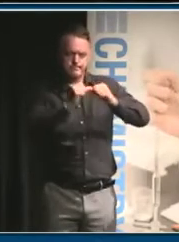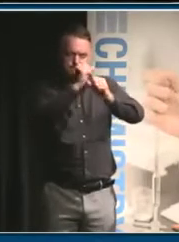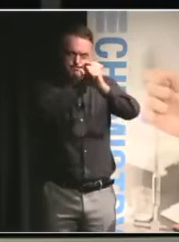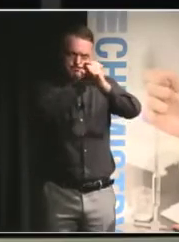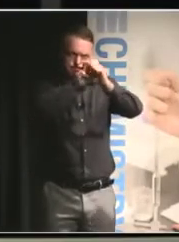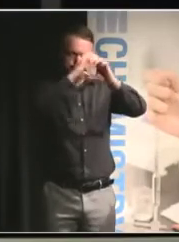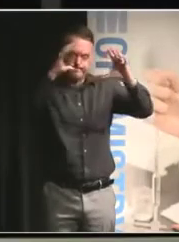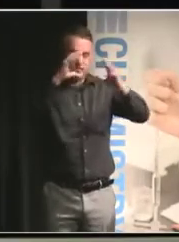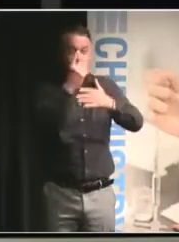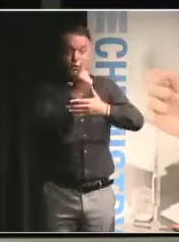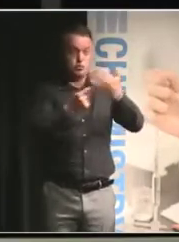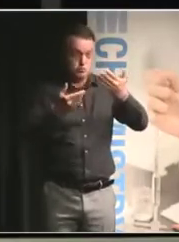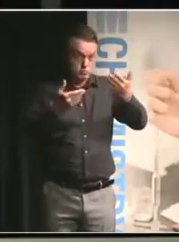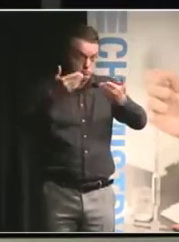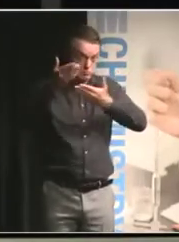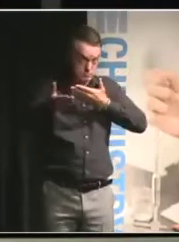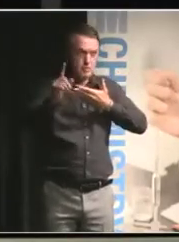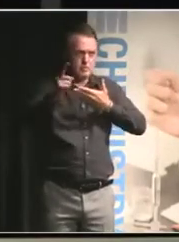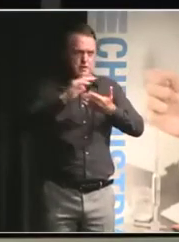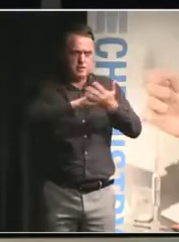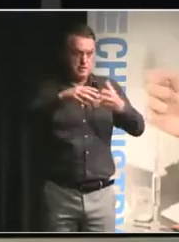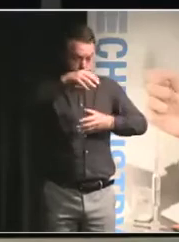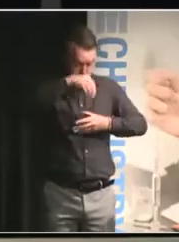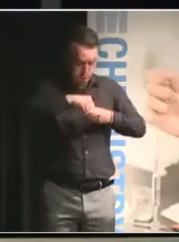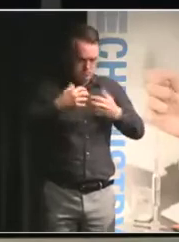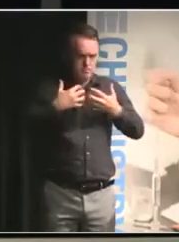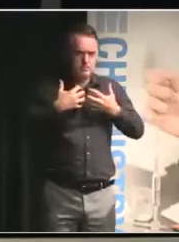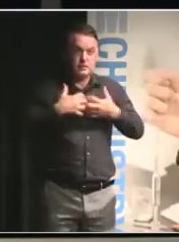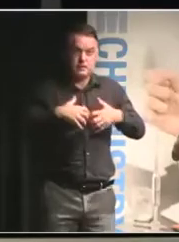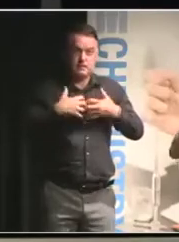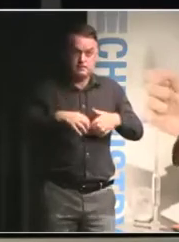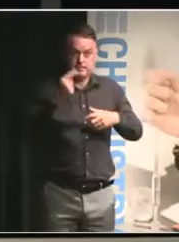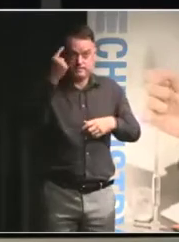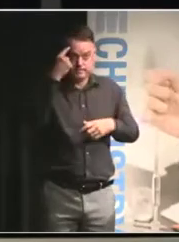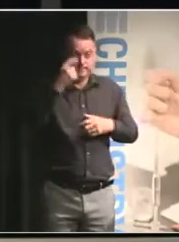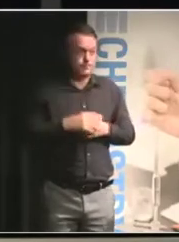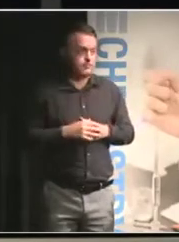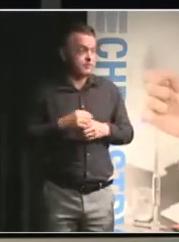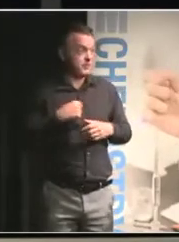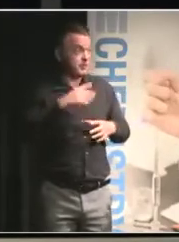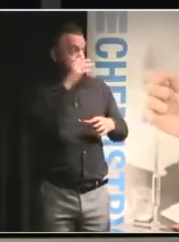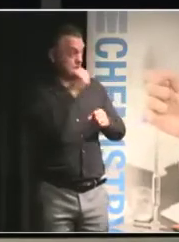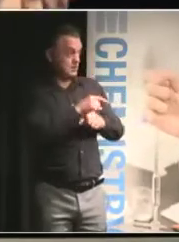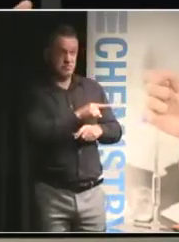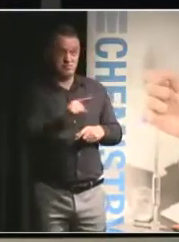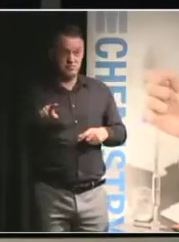other people but how she actually thinks herself. I would argue we chemists since the beginning of